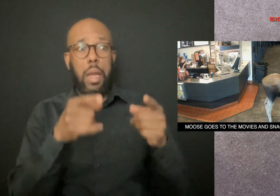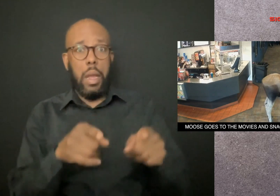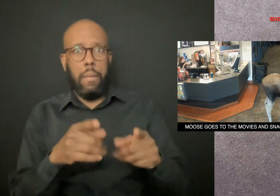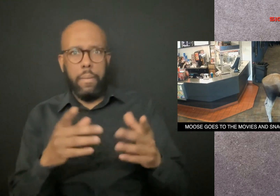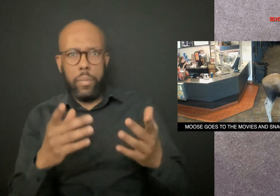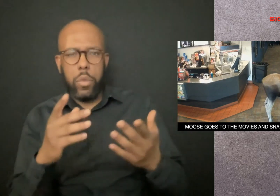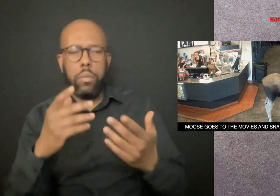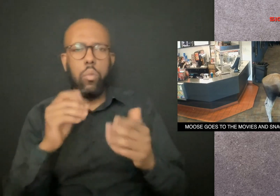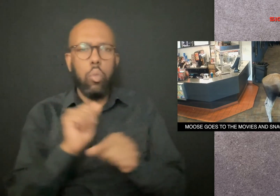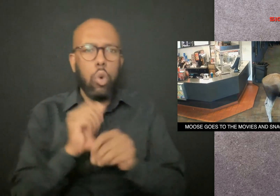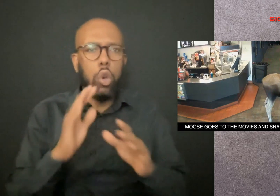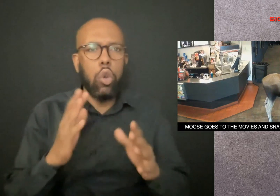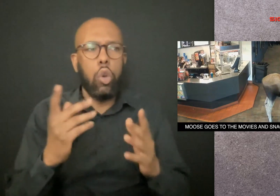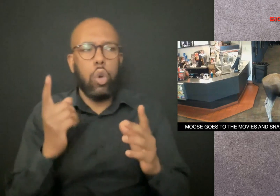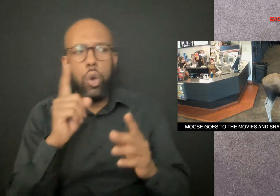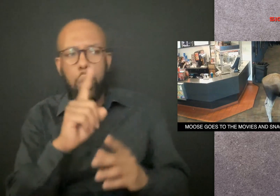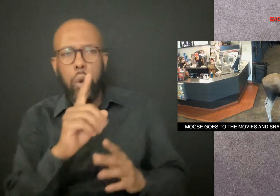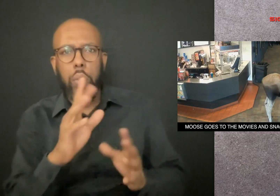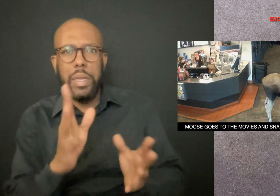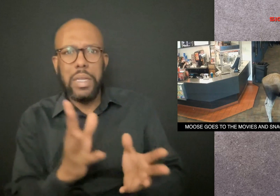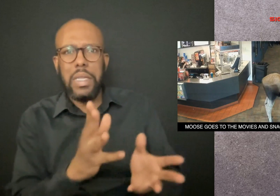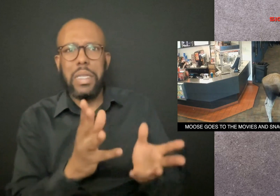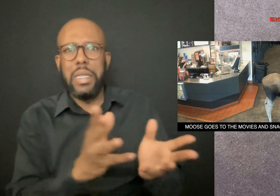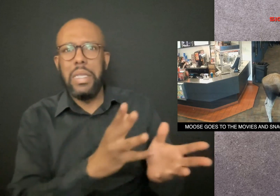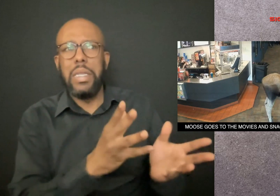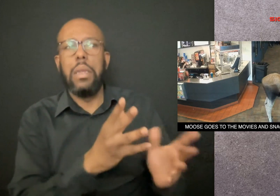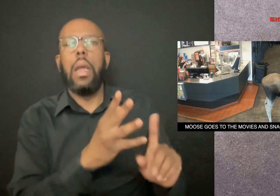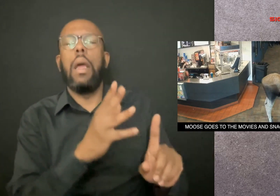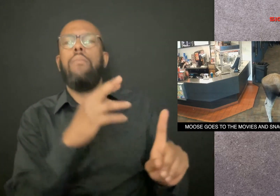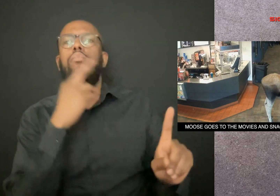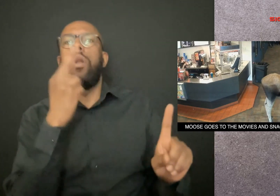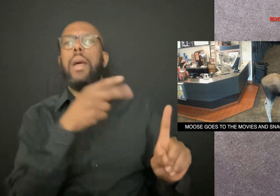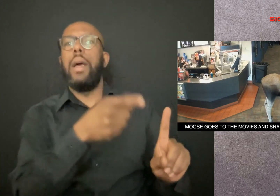about five minutes chowing down on the free meal before workers were able to coax it back outside